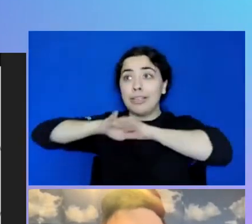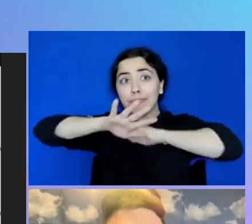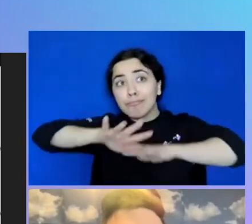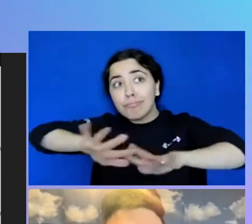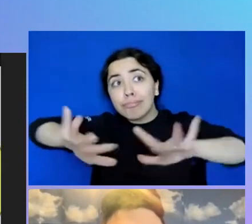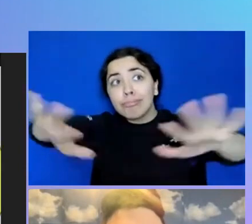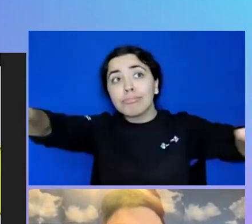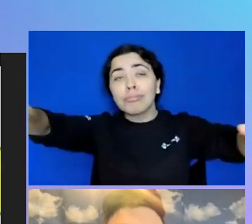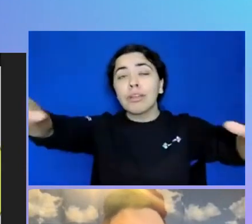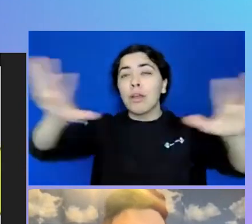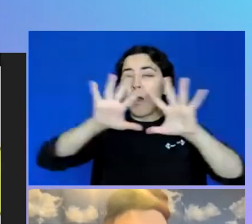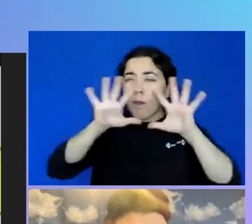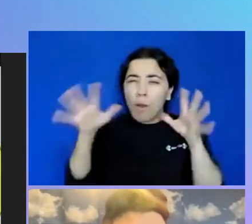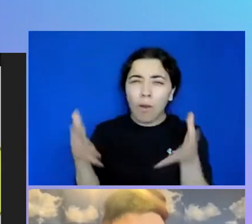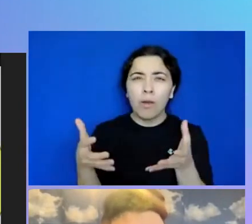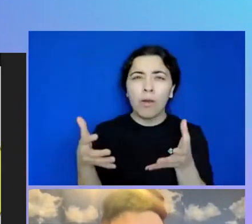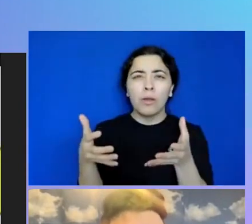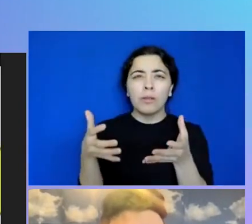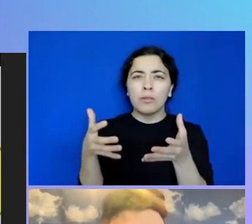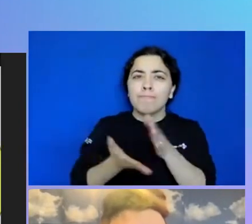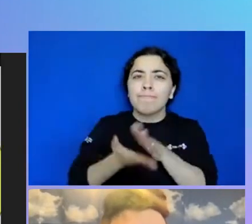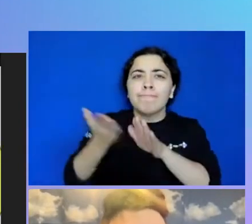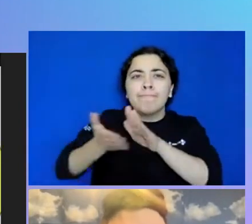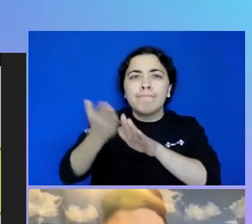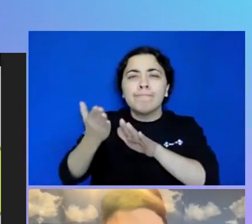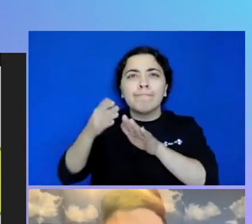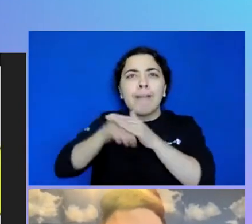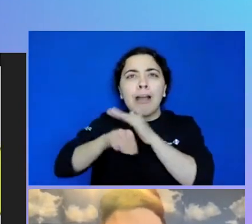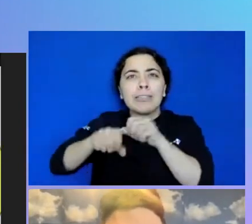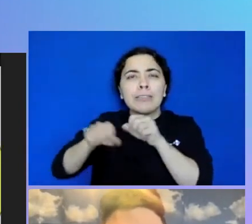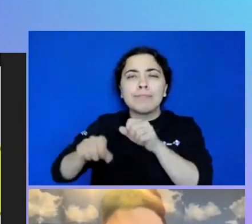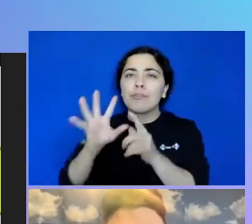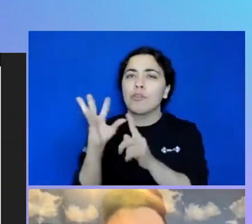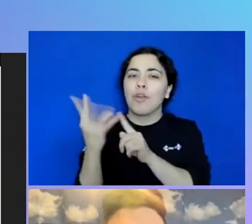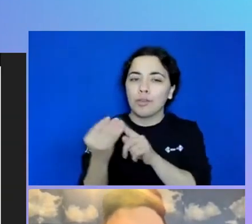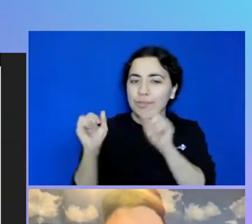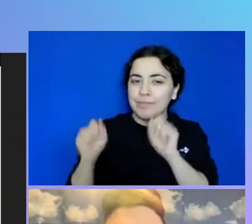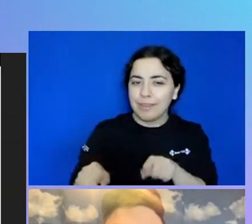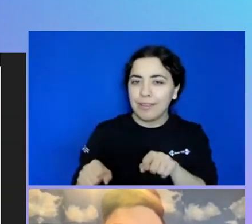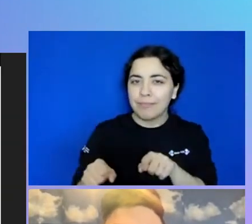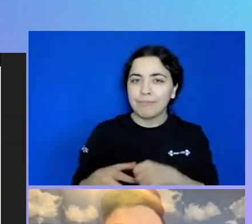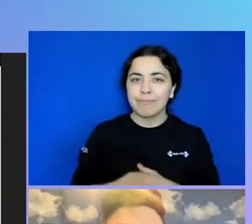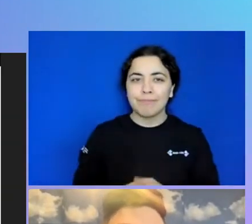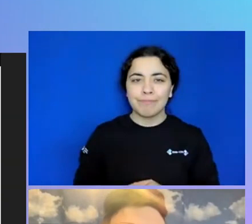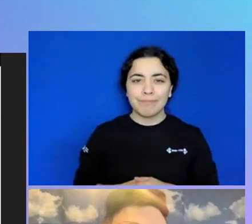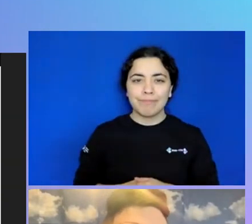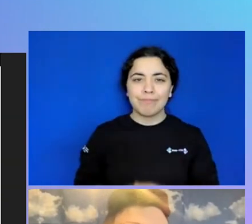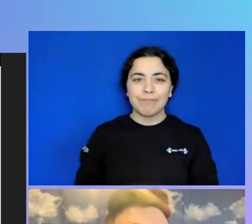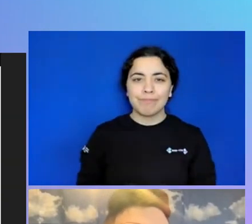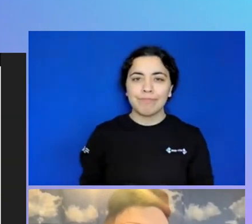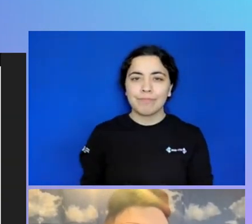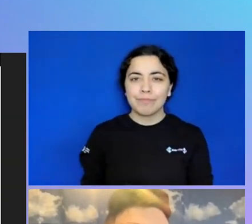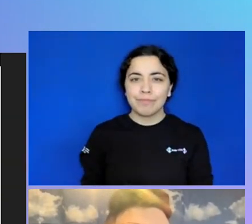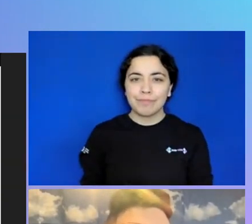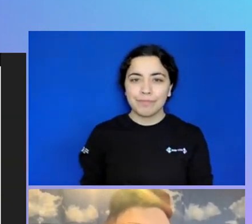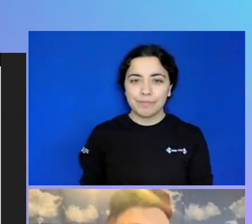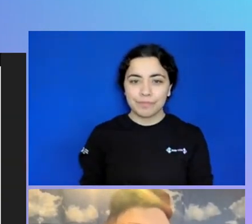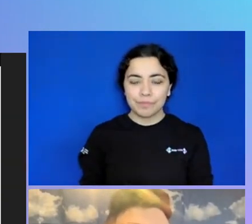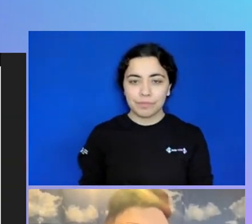start to create a culture of